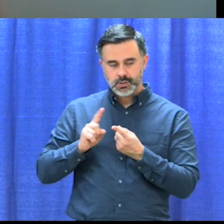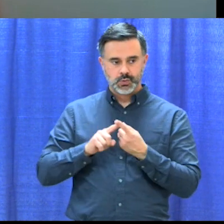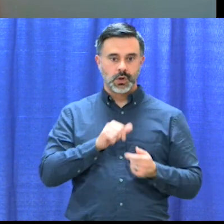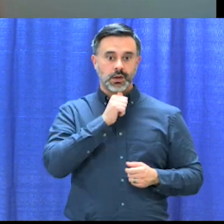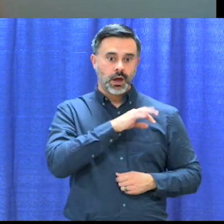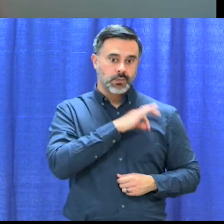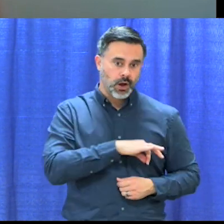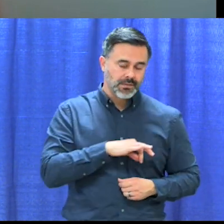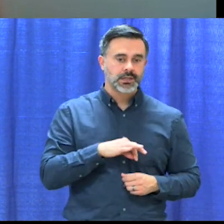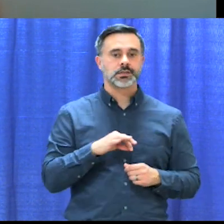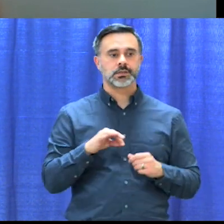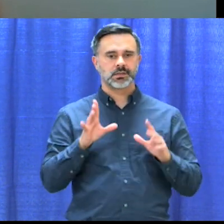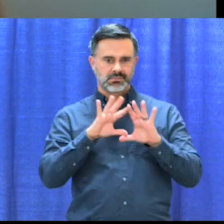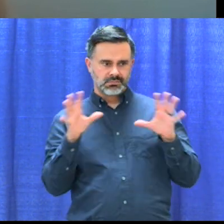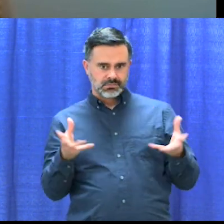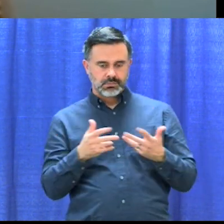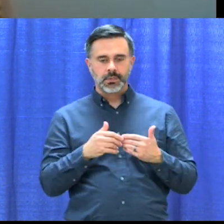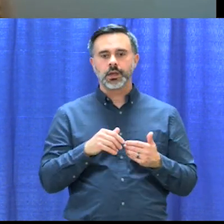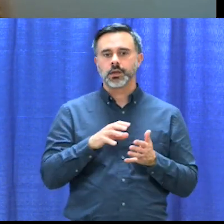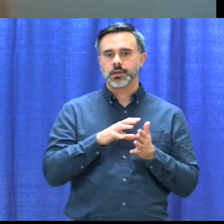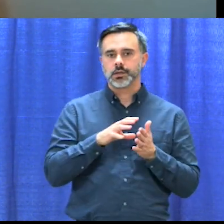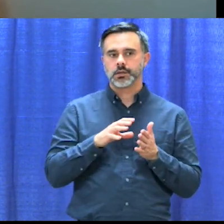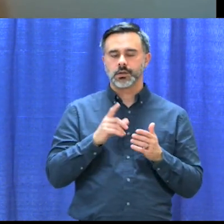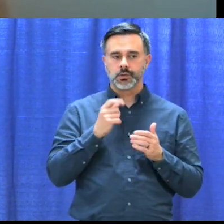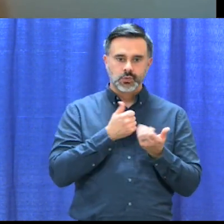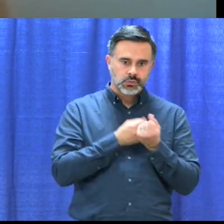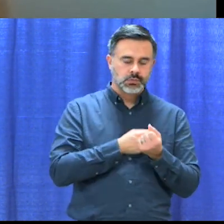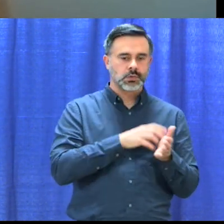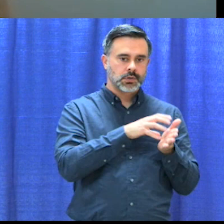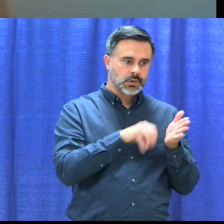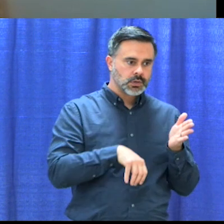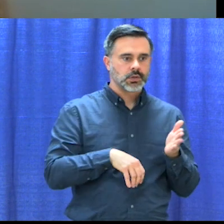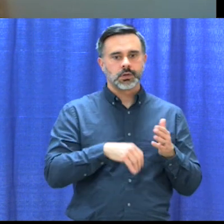directed at serving students health care, first responders, and small businesses.